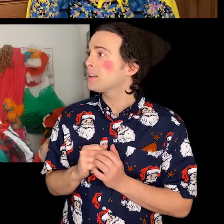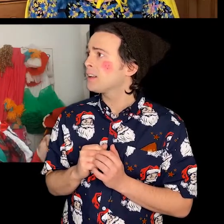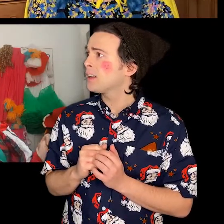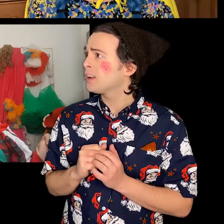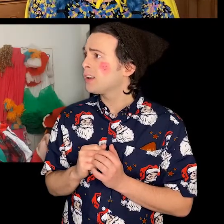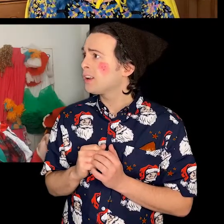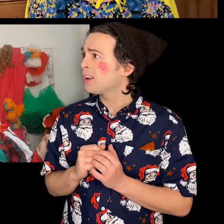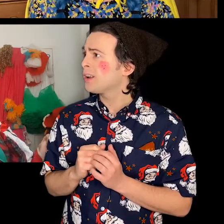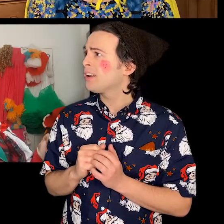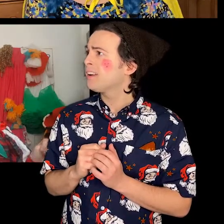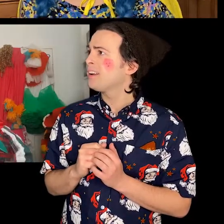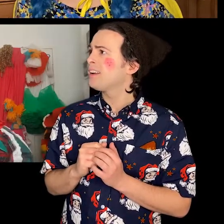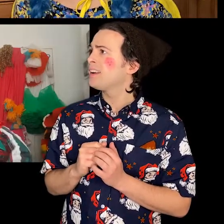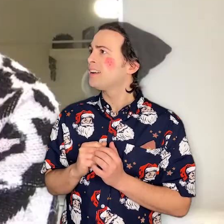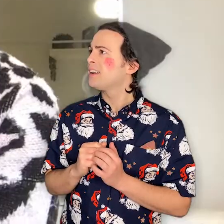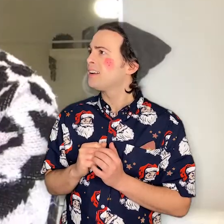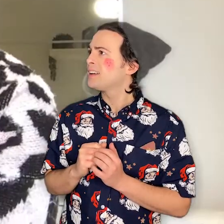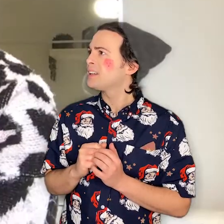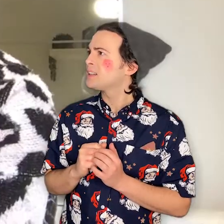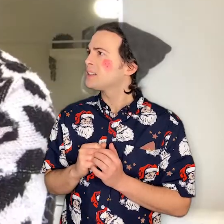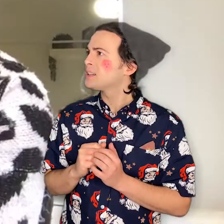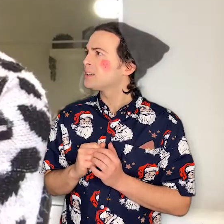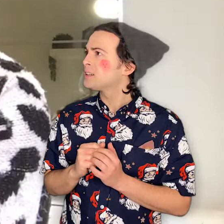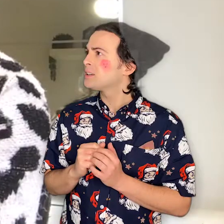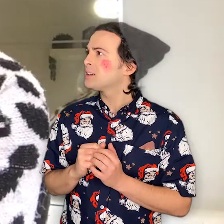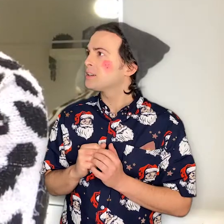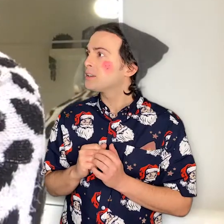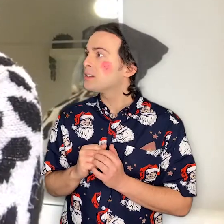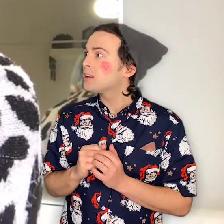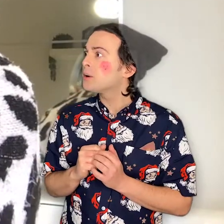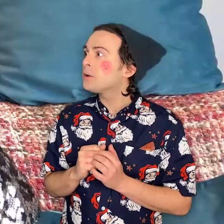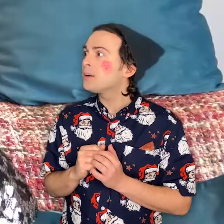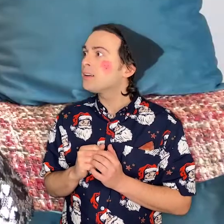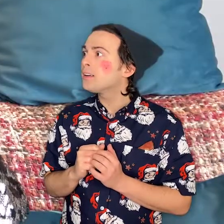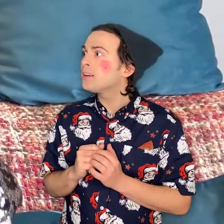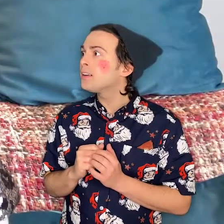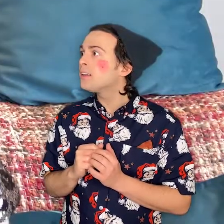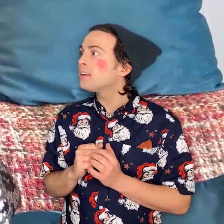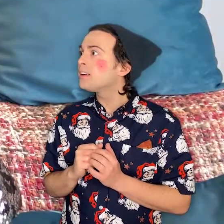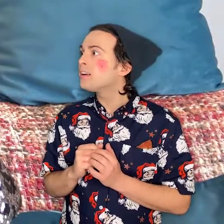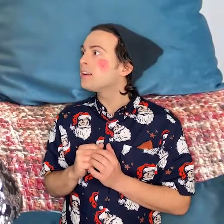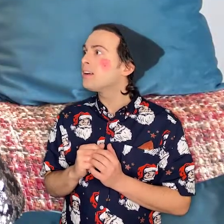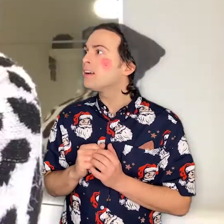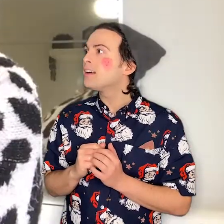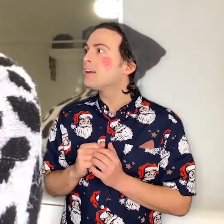good on you Senga – Do you know what would good on you? Carina – What? Senga – A paper bag over her head